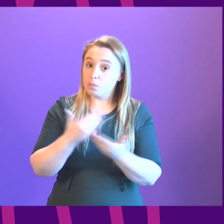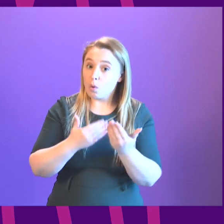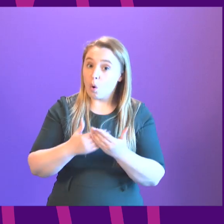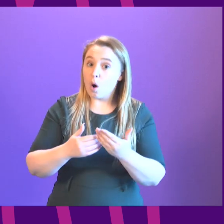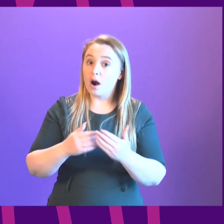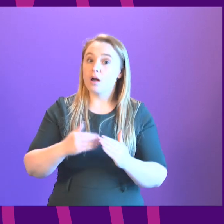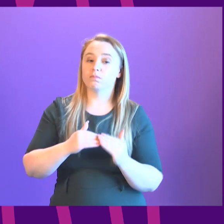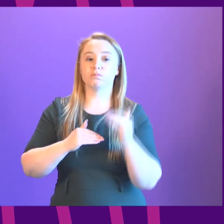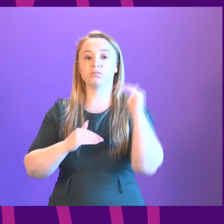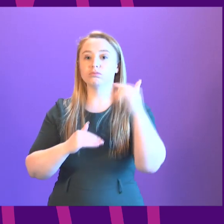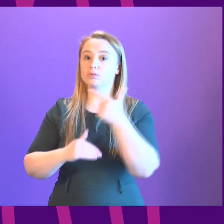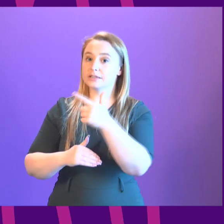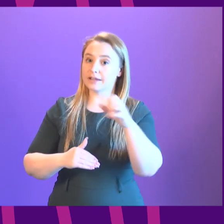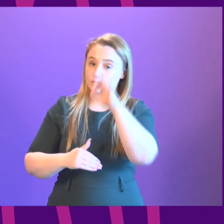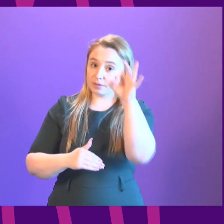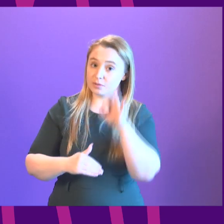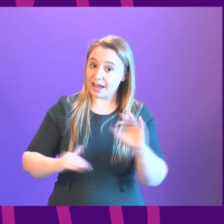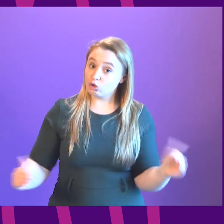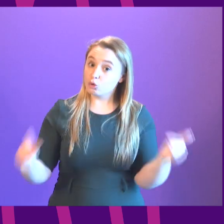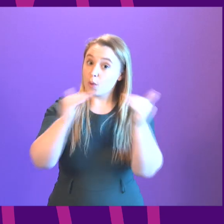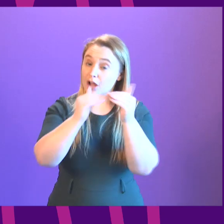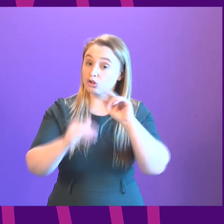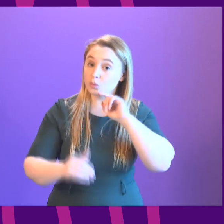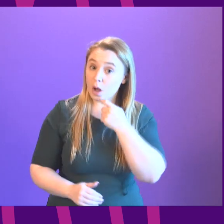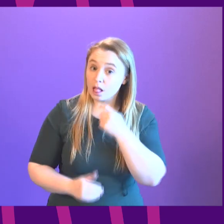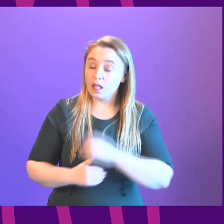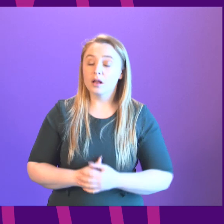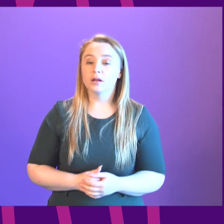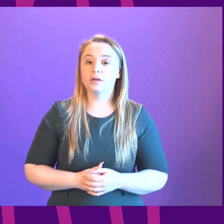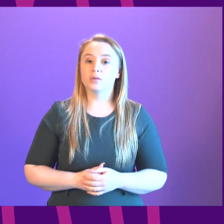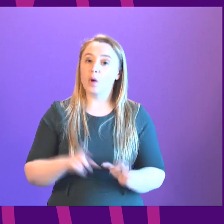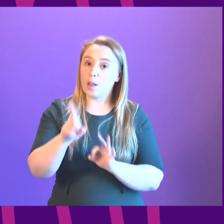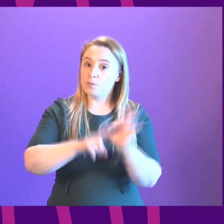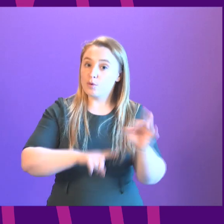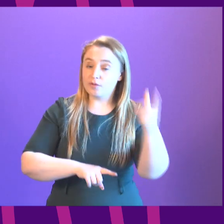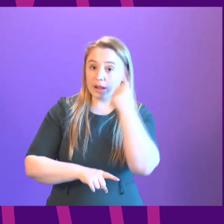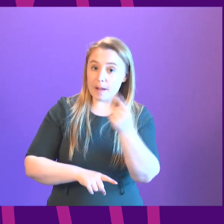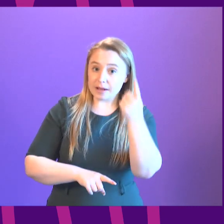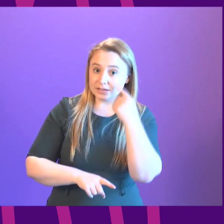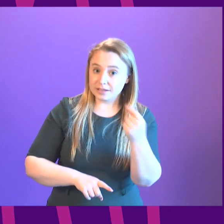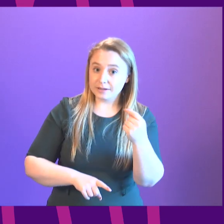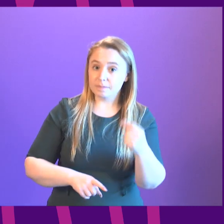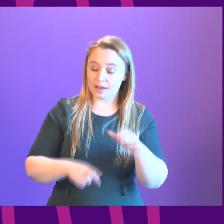70 per cent daily? Will it improve the capacity, utilisation and performance of test and protect